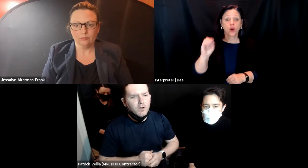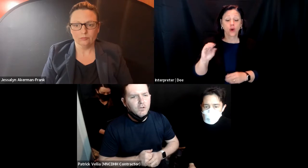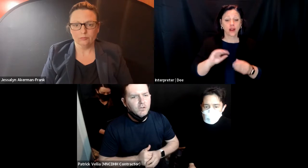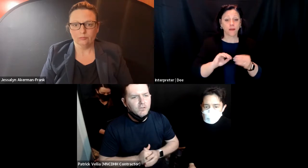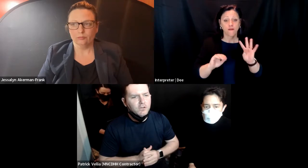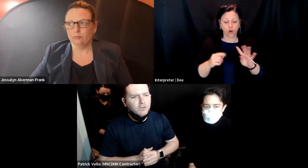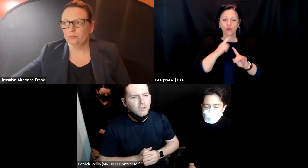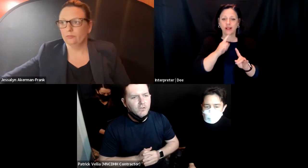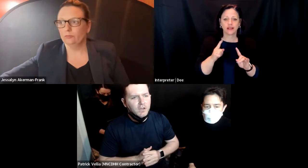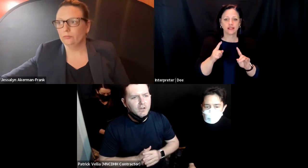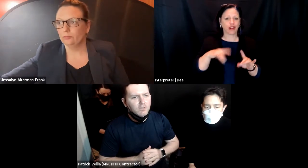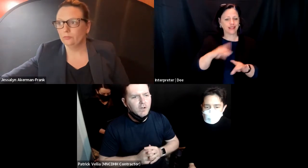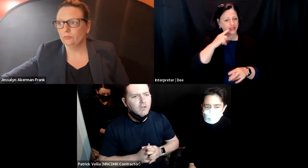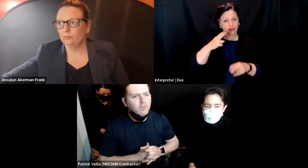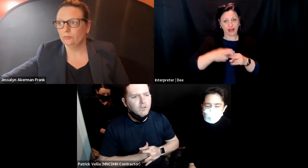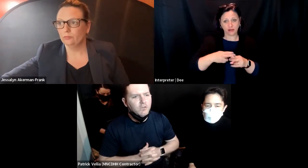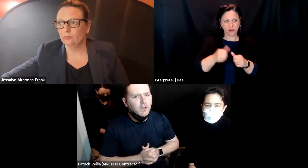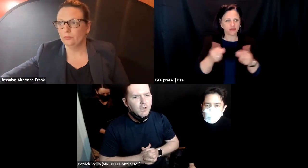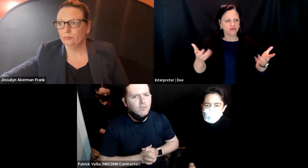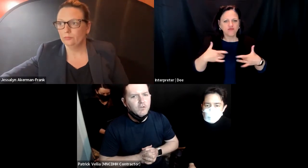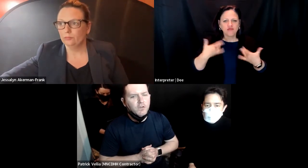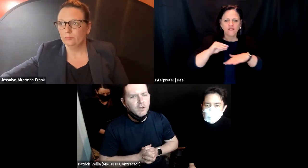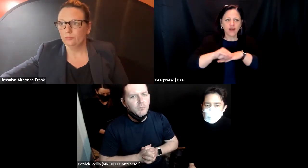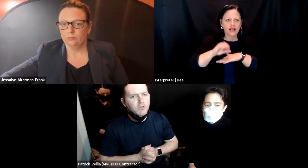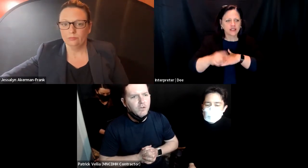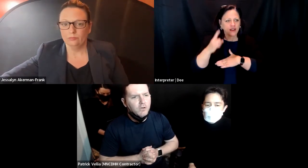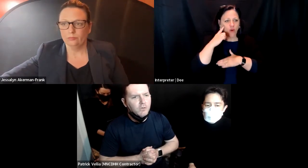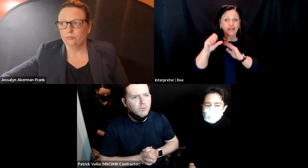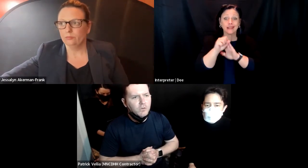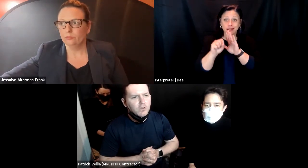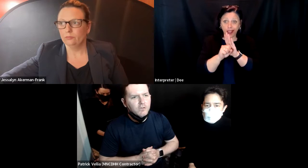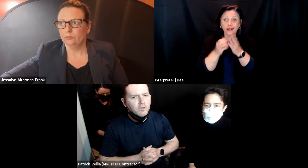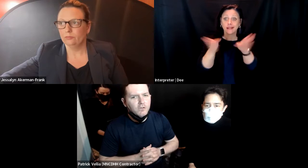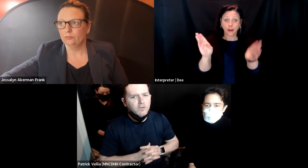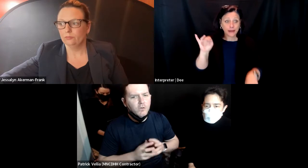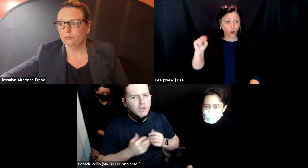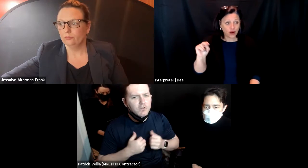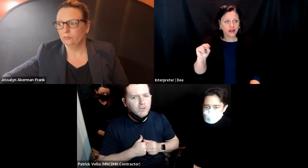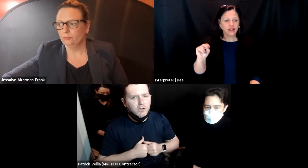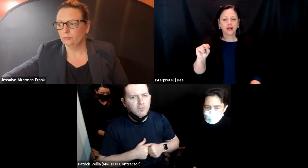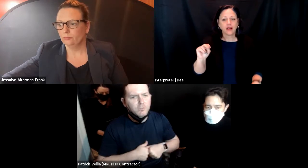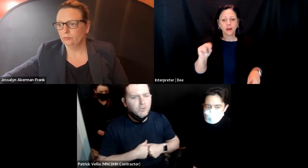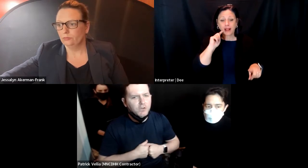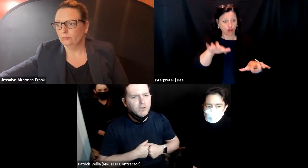Patrick: We'll go back to question 4 because most people are asking questions related to that one.